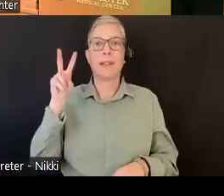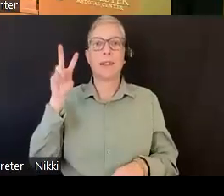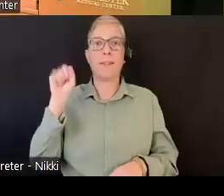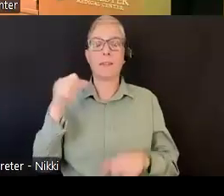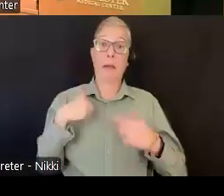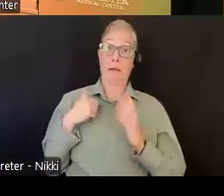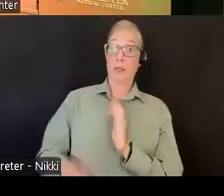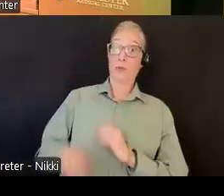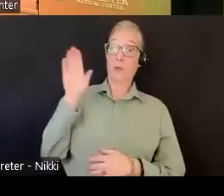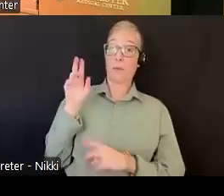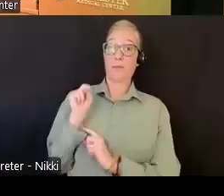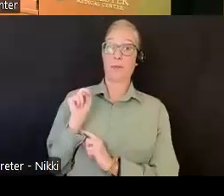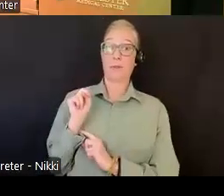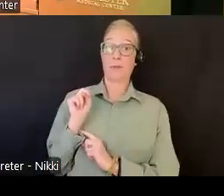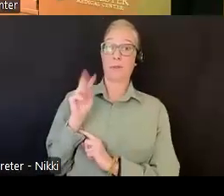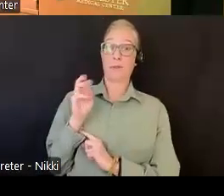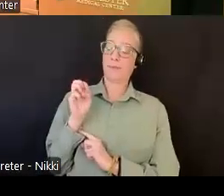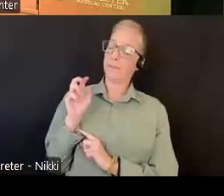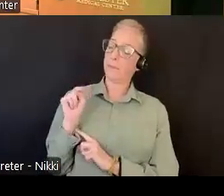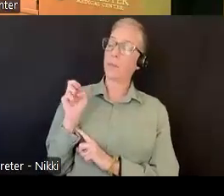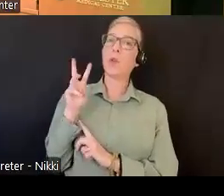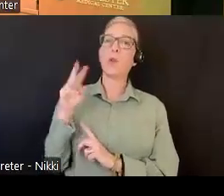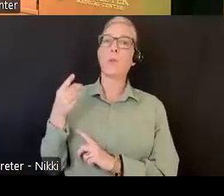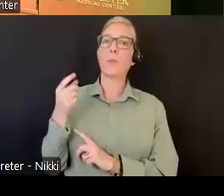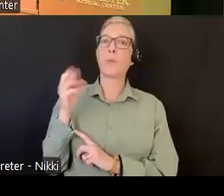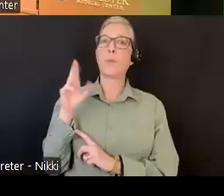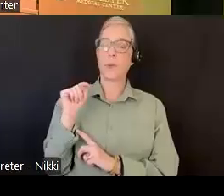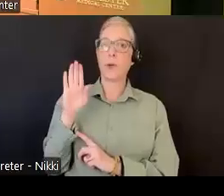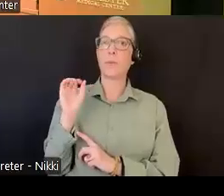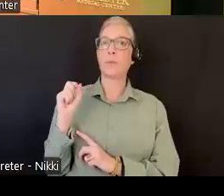California. And like Marcia was saying, I got a great job. I was working at Lomol Linda sort of